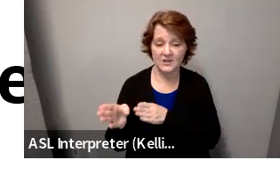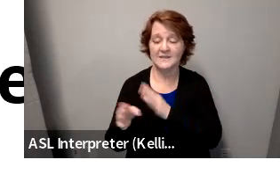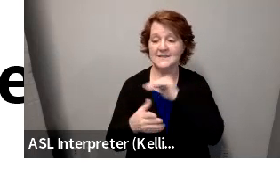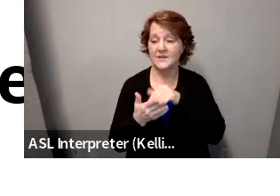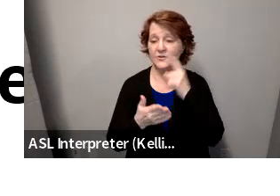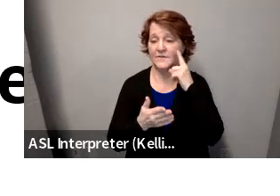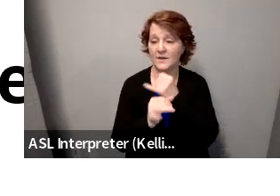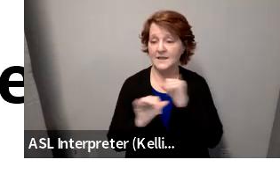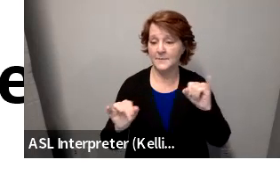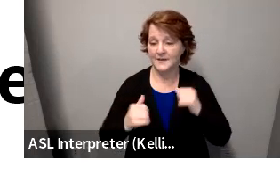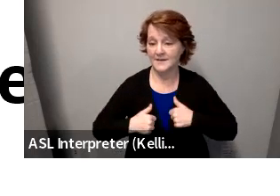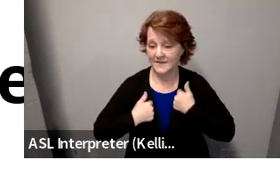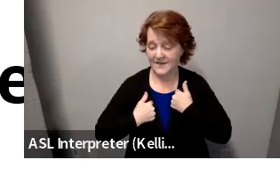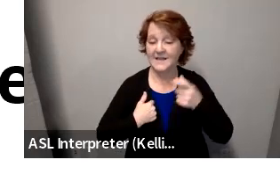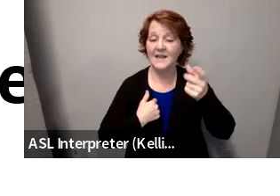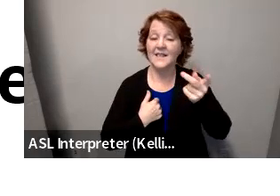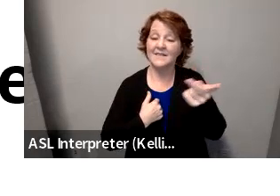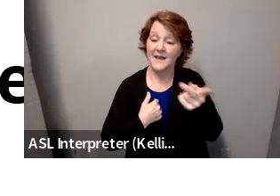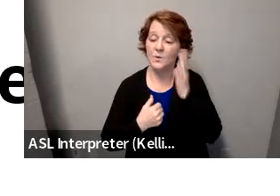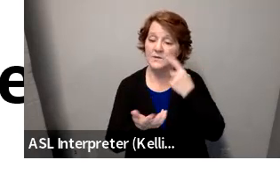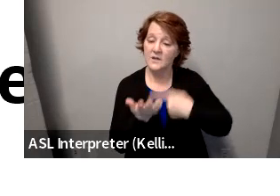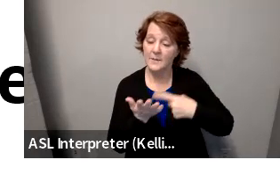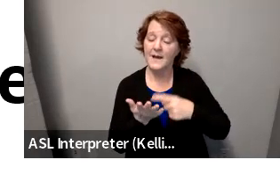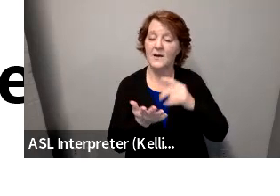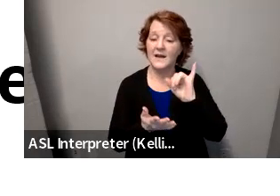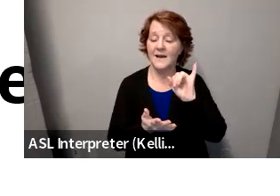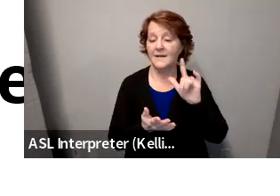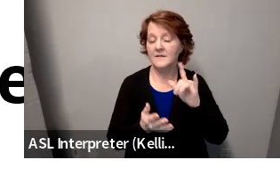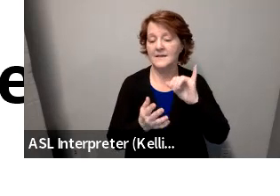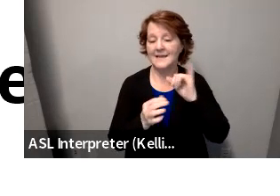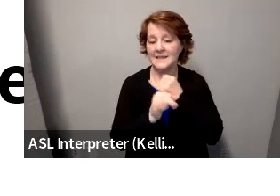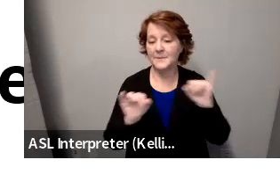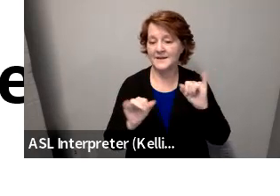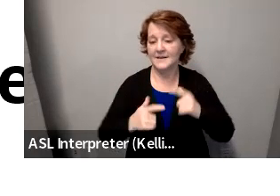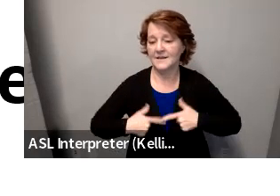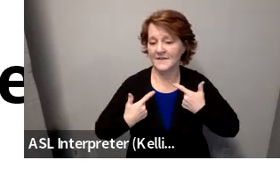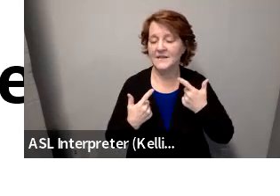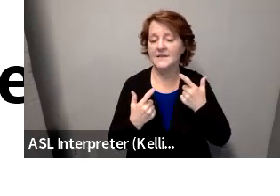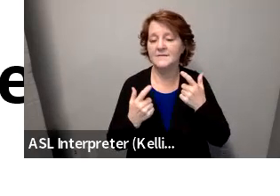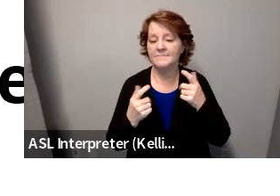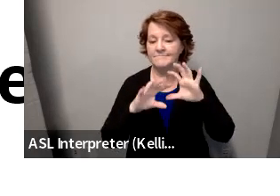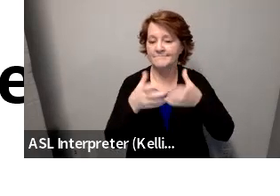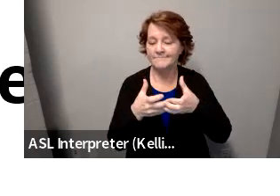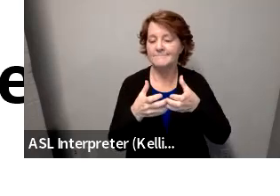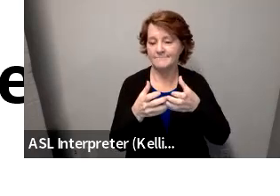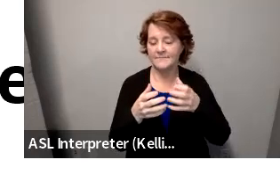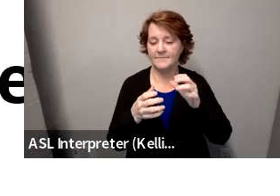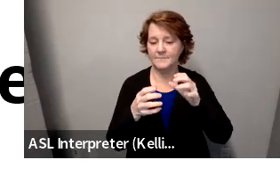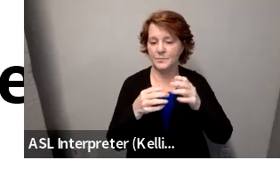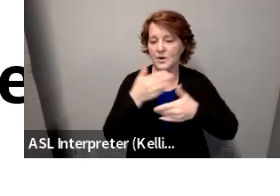trying to reach all of our community. We have Melissa Marshall and Curtis